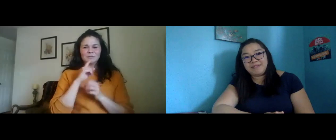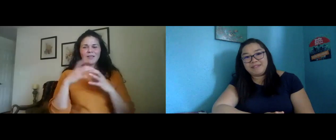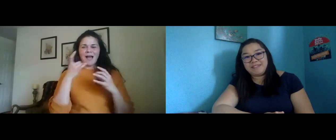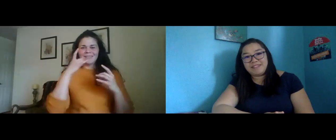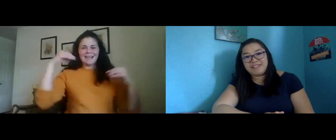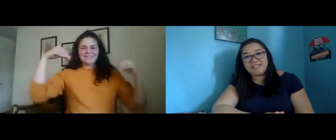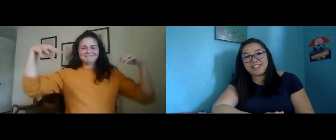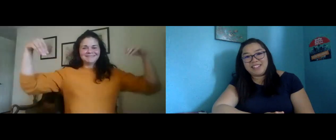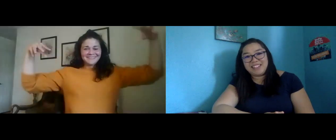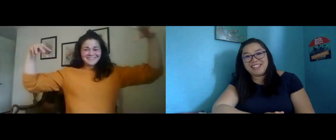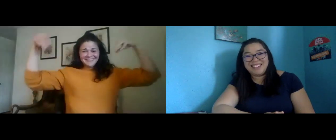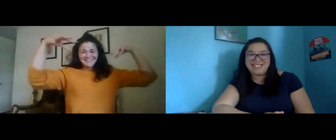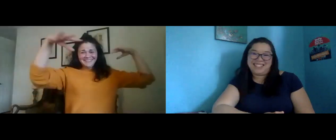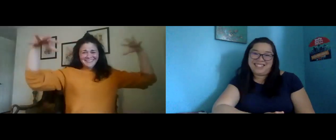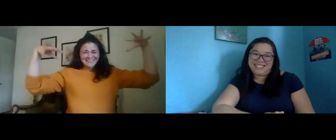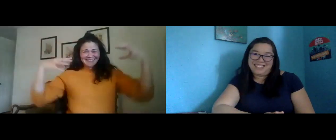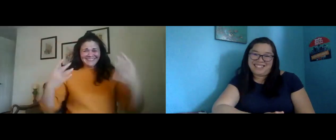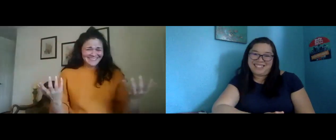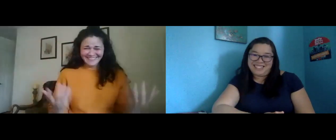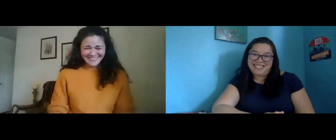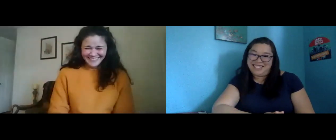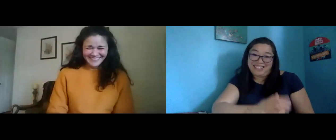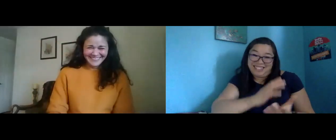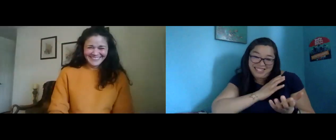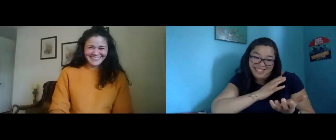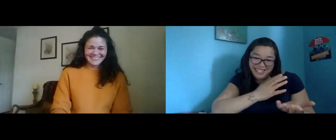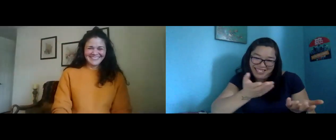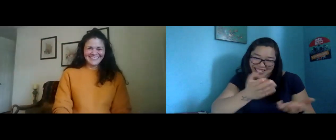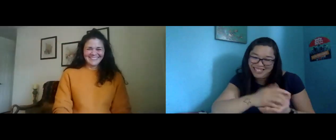A: Making sure I have good lighting? I don’t know.